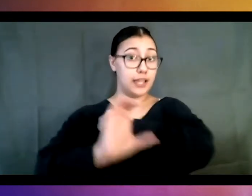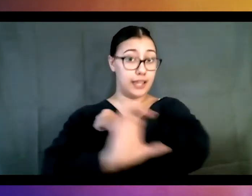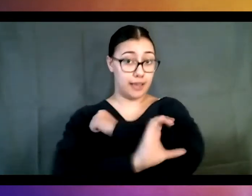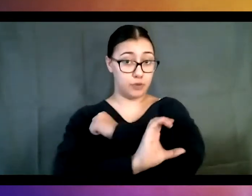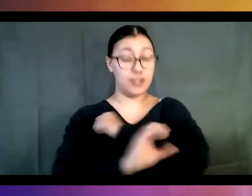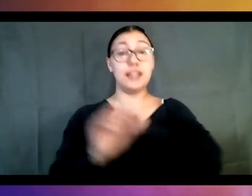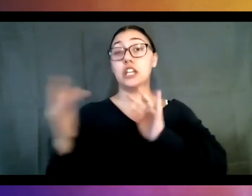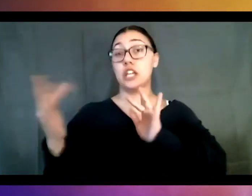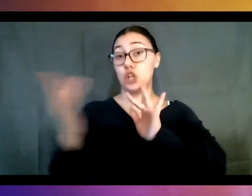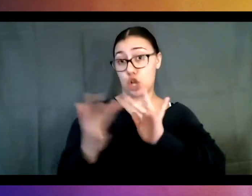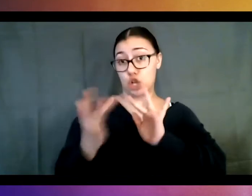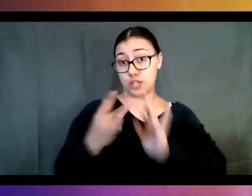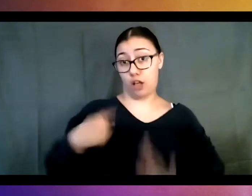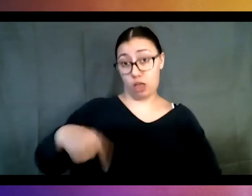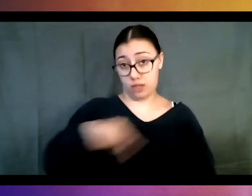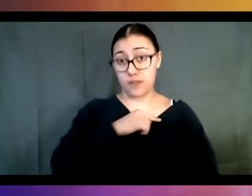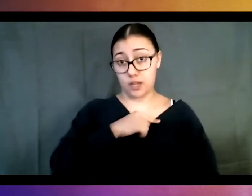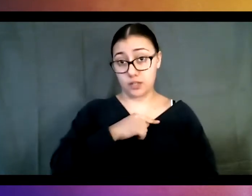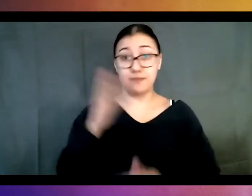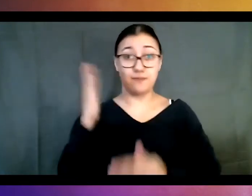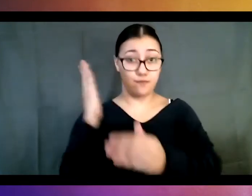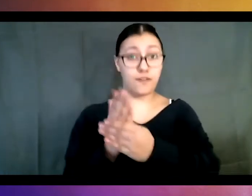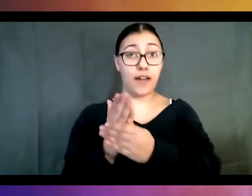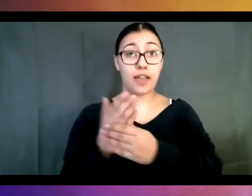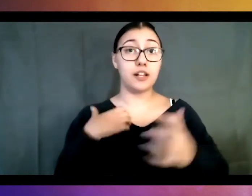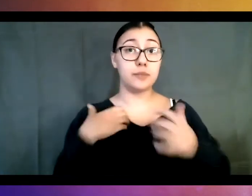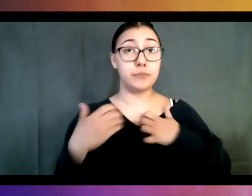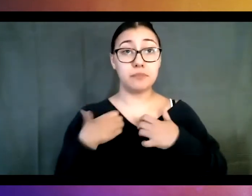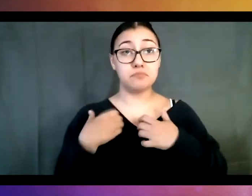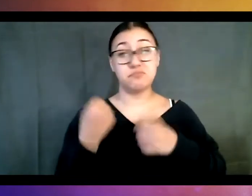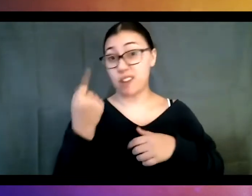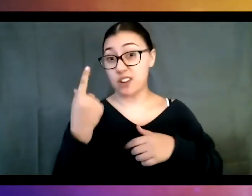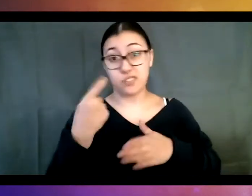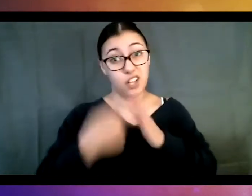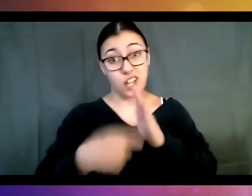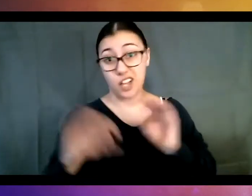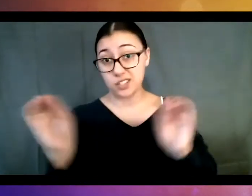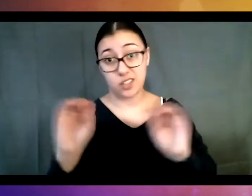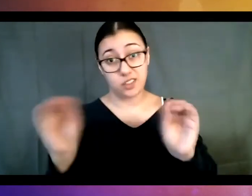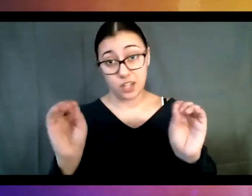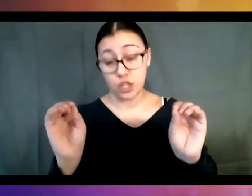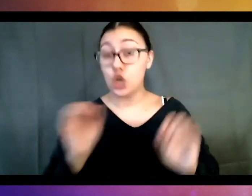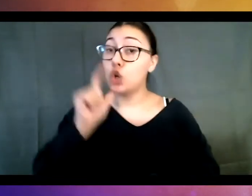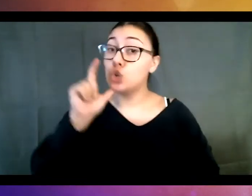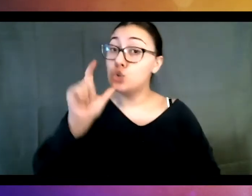There is no cost to file a complaint. Parties do not need to hire an attorney to represent them